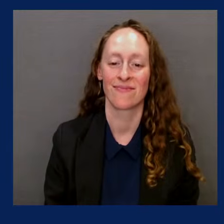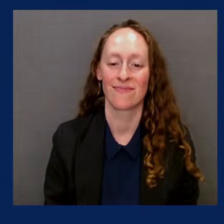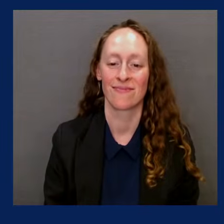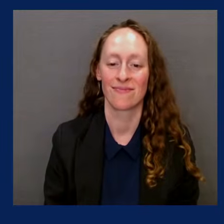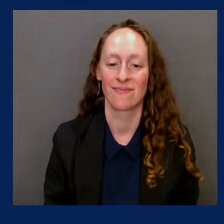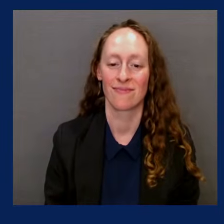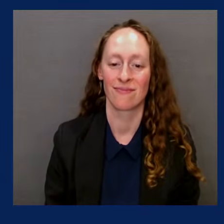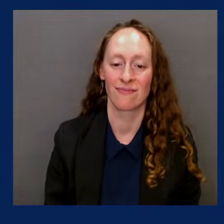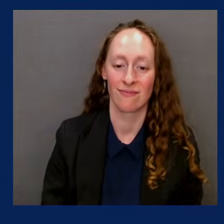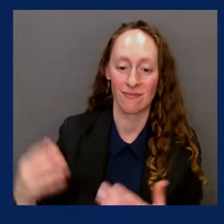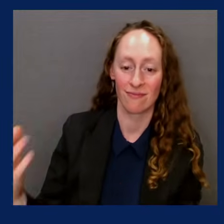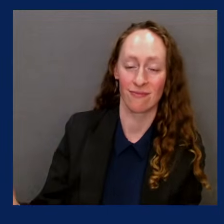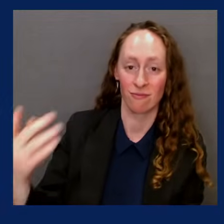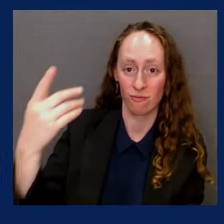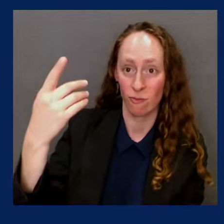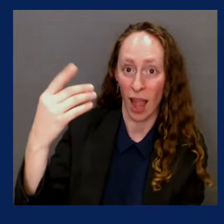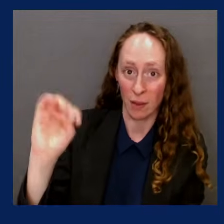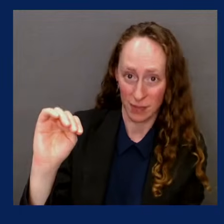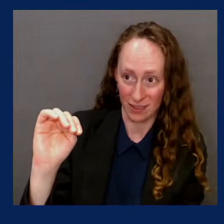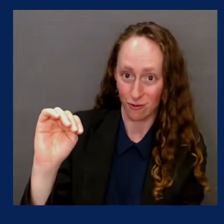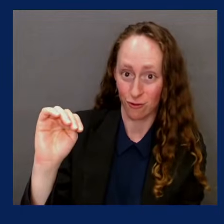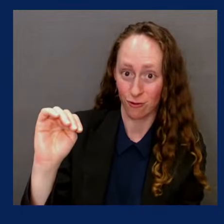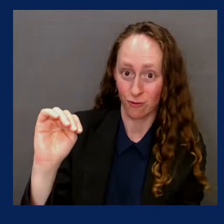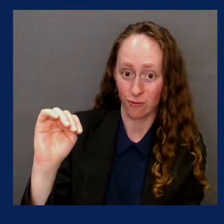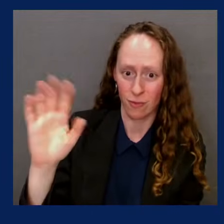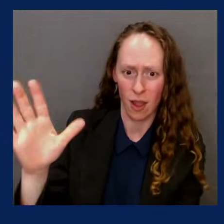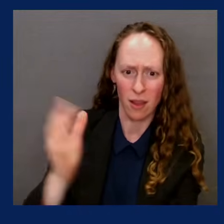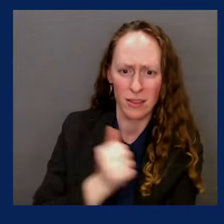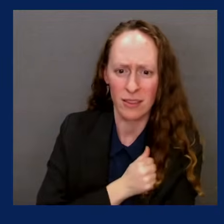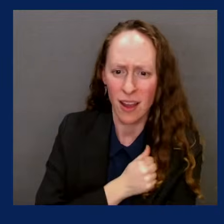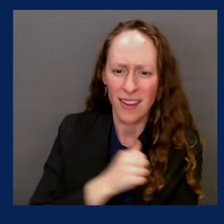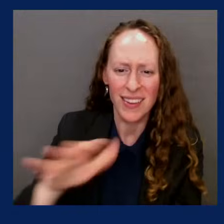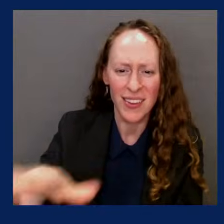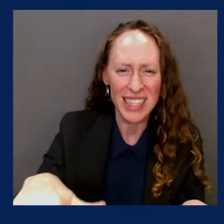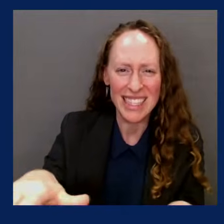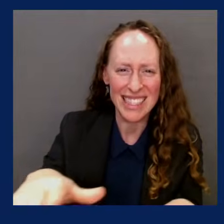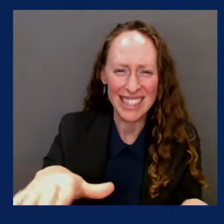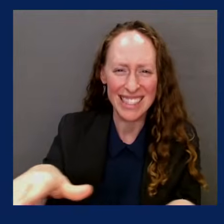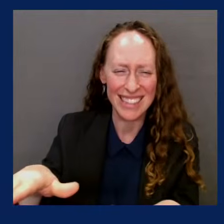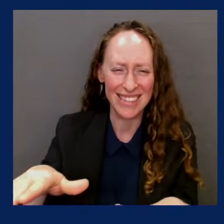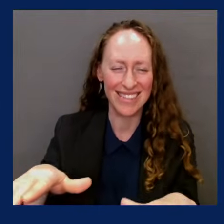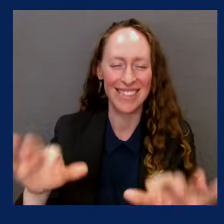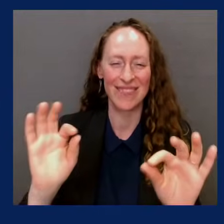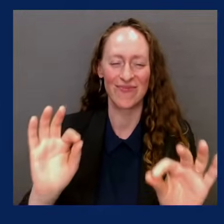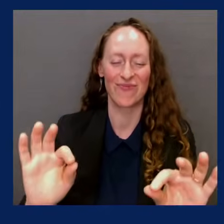please, sit down; I'm sorry -- since you came into office, and we've met all around the world.